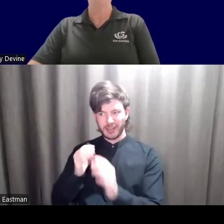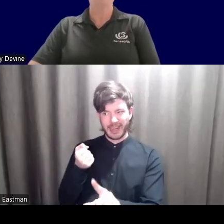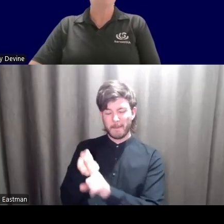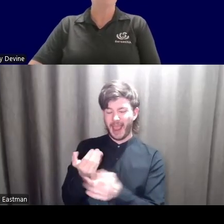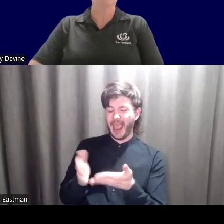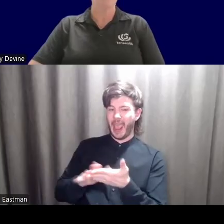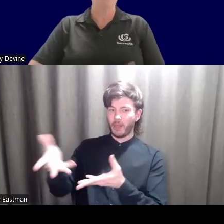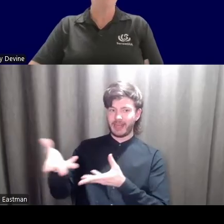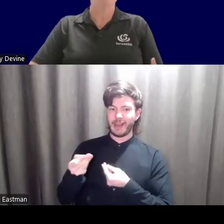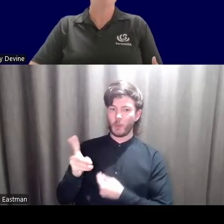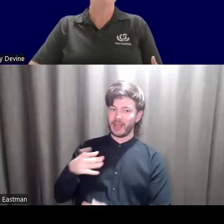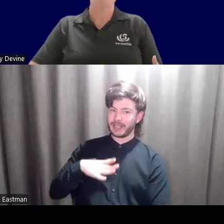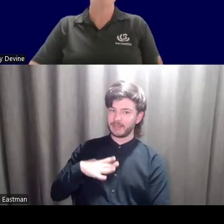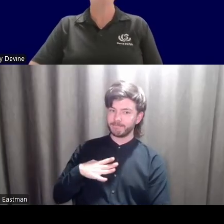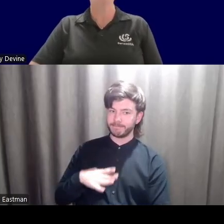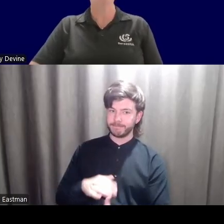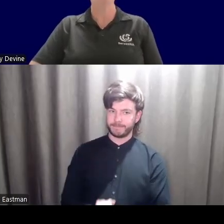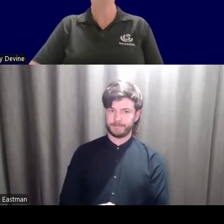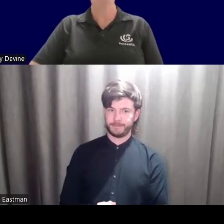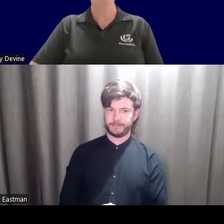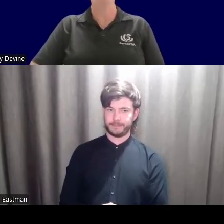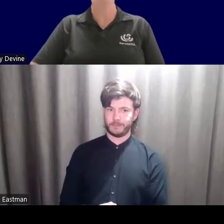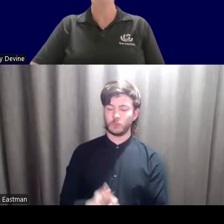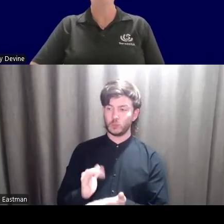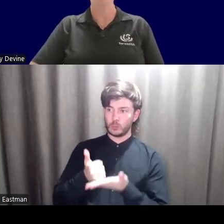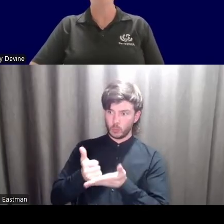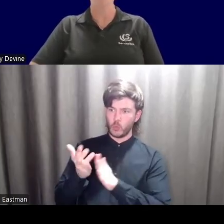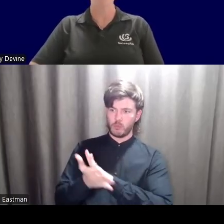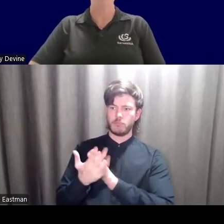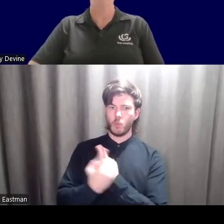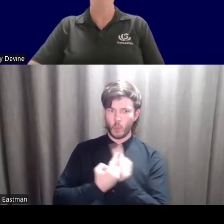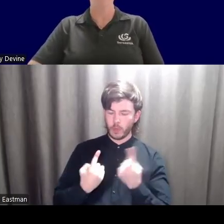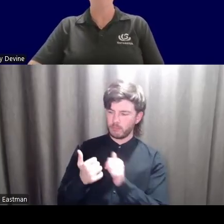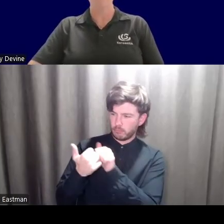supports us to be able to work with them to develop strategies to support a good life.